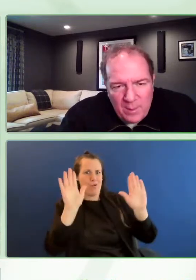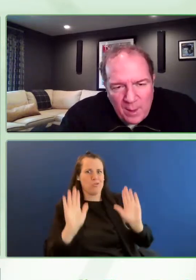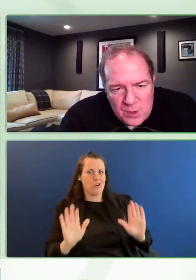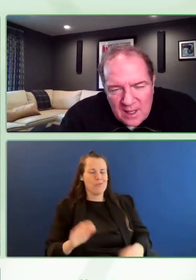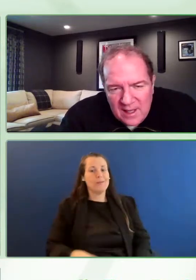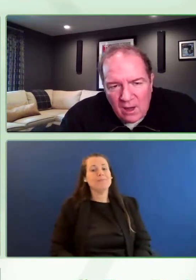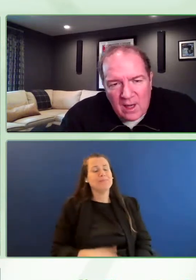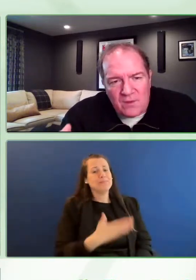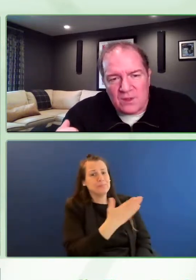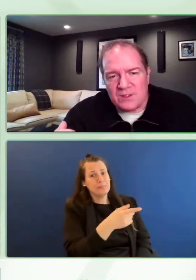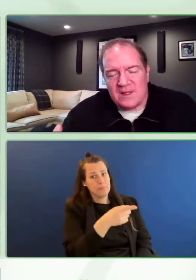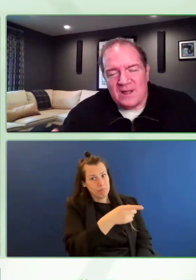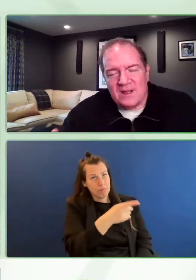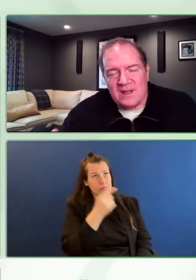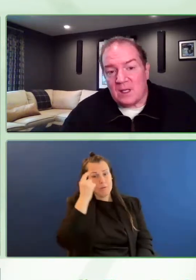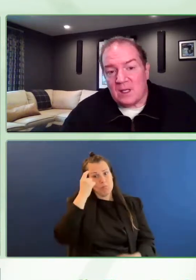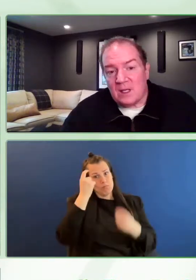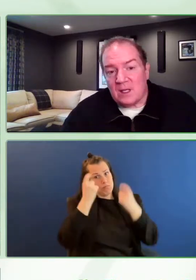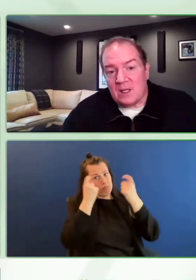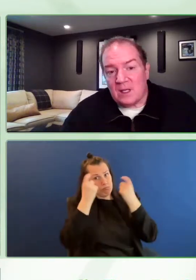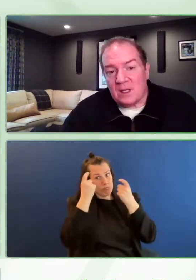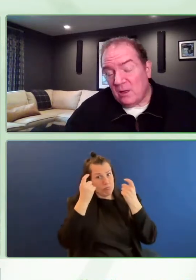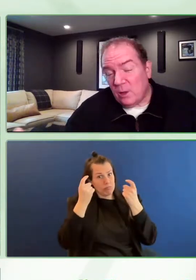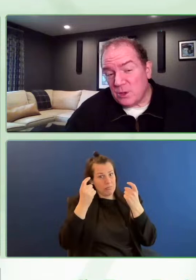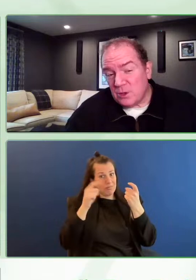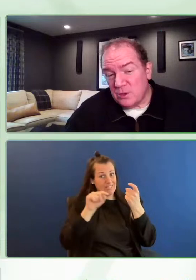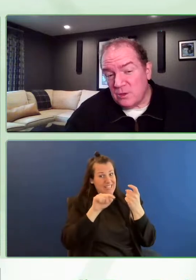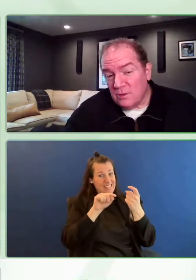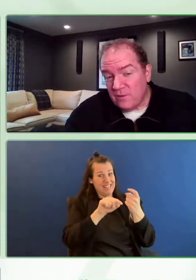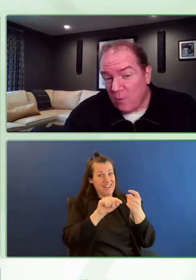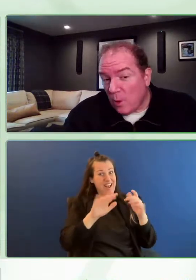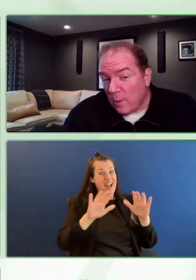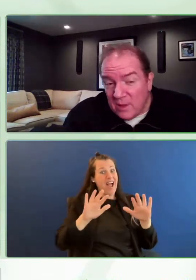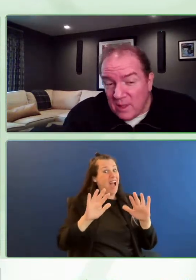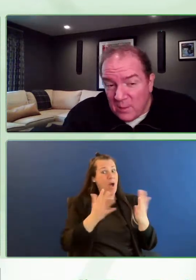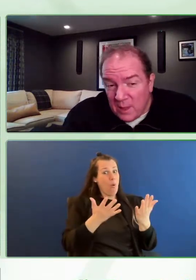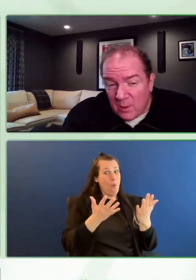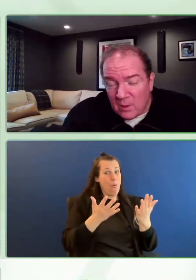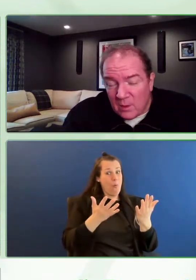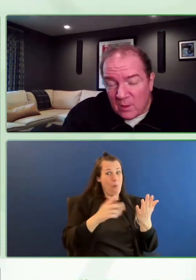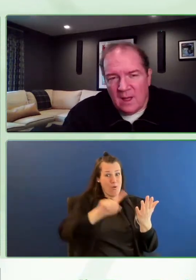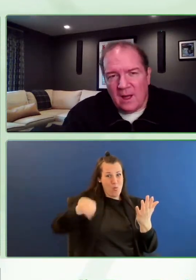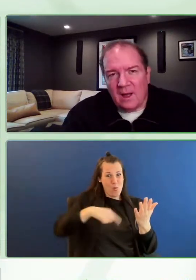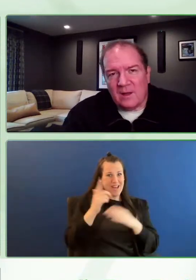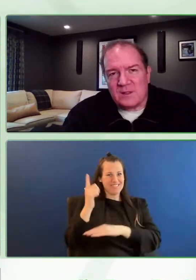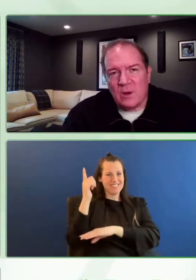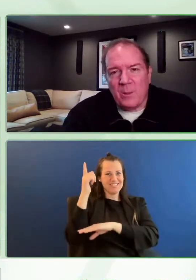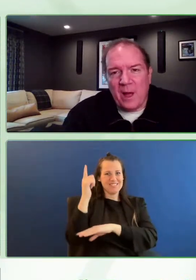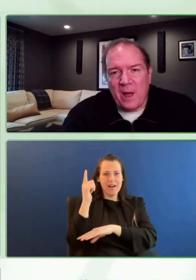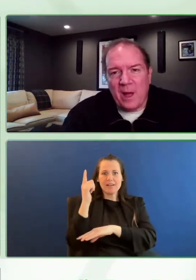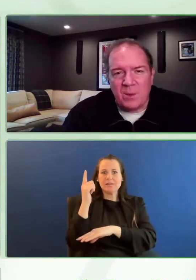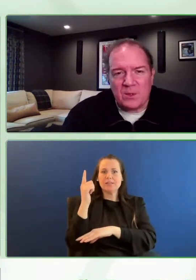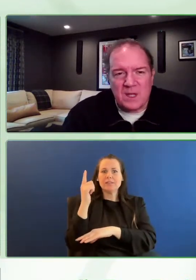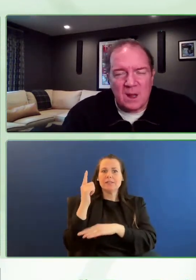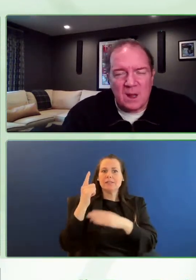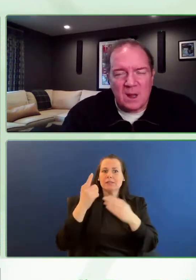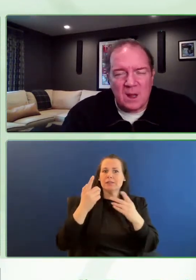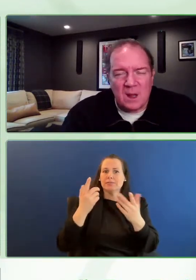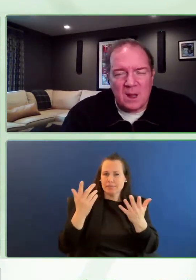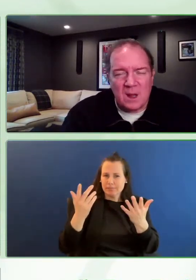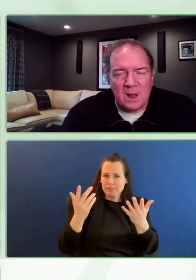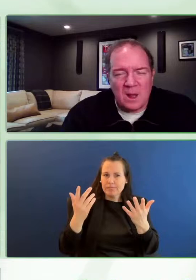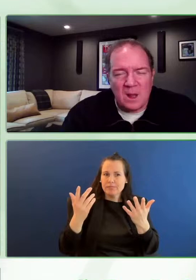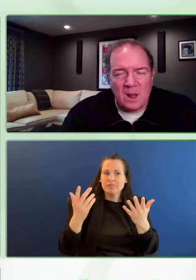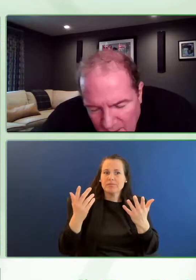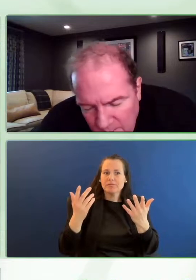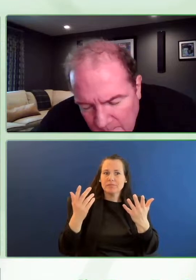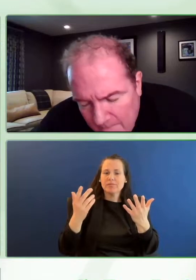family members and caregivers, certainly closer to 4 billion people, about 50% of the population.